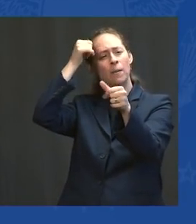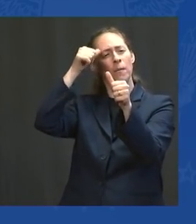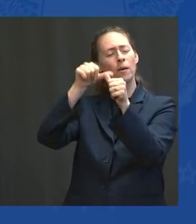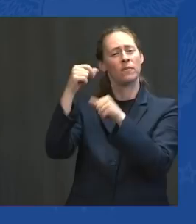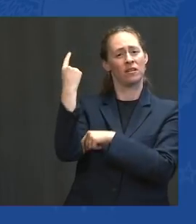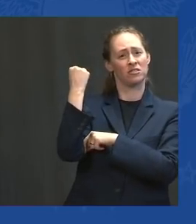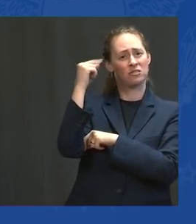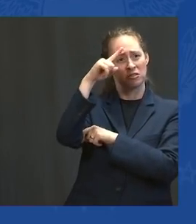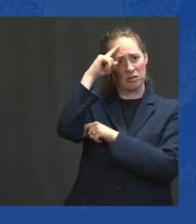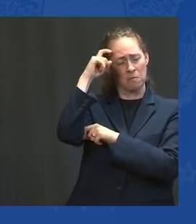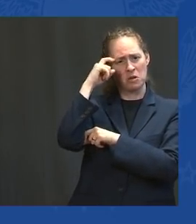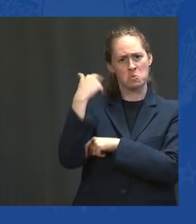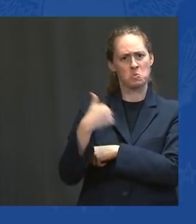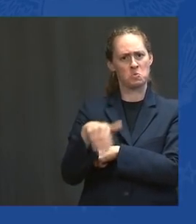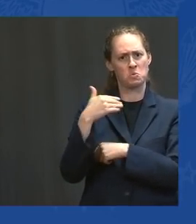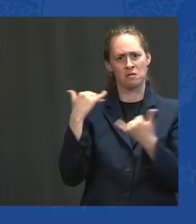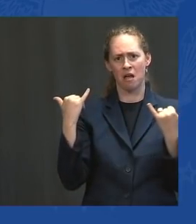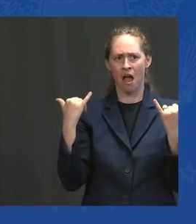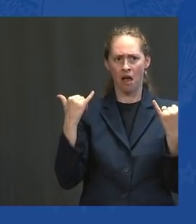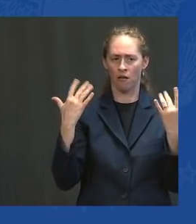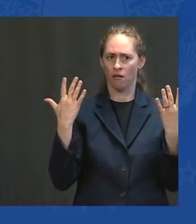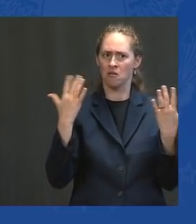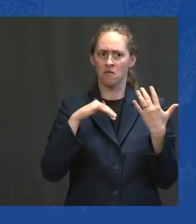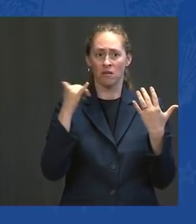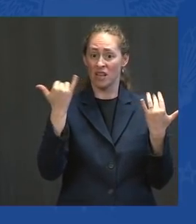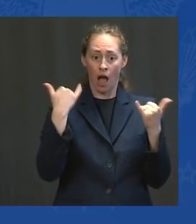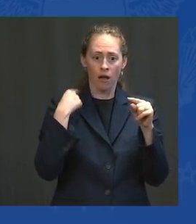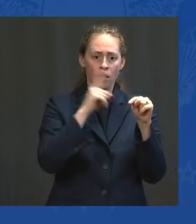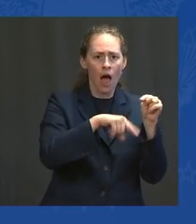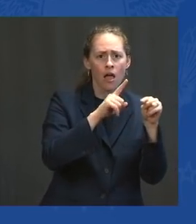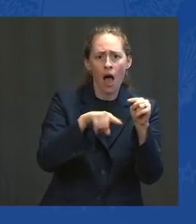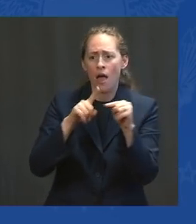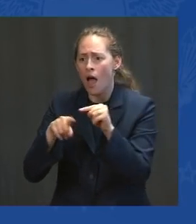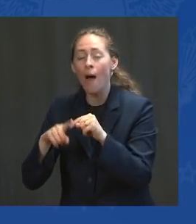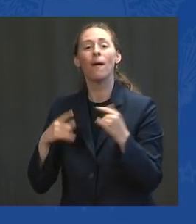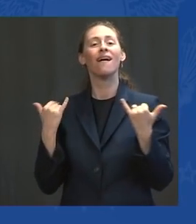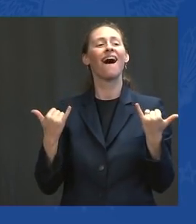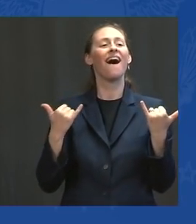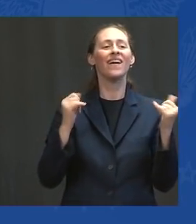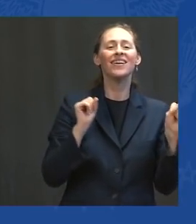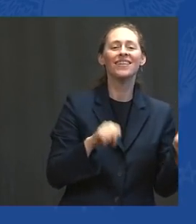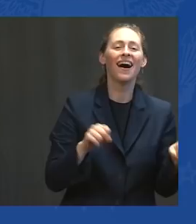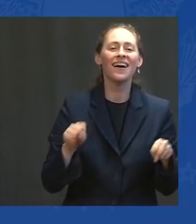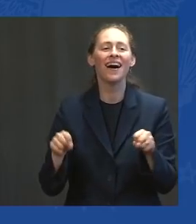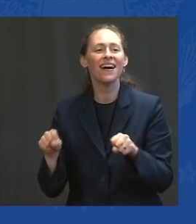what you were able to do last year at this time and do today. It's a year of hard-fought progress.